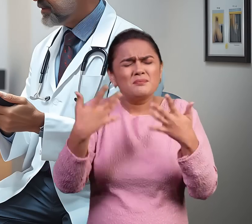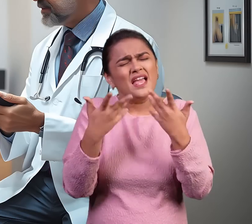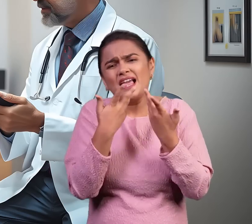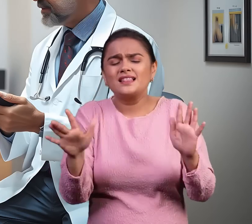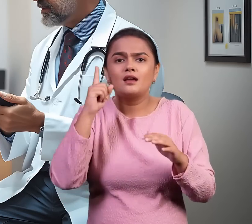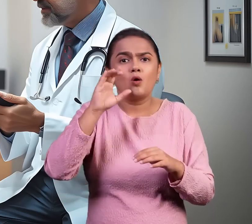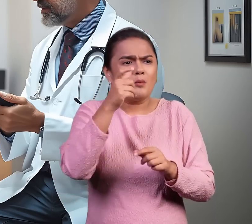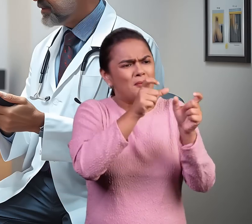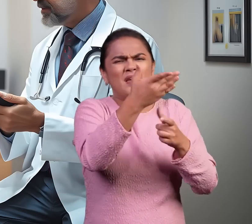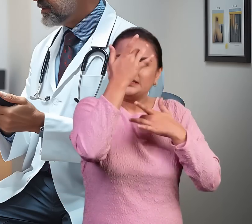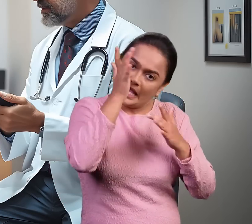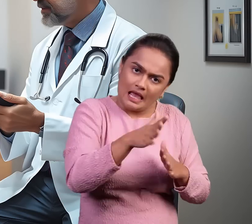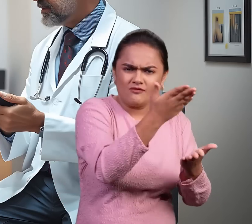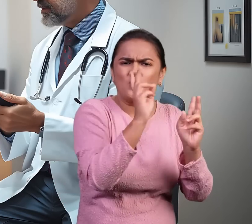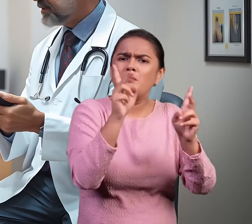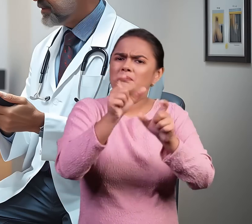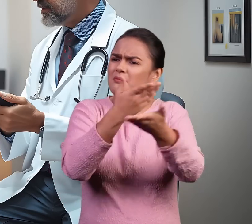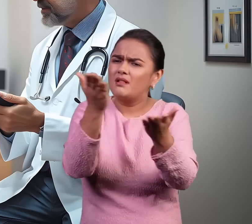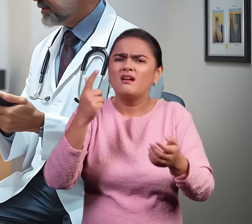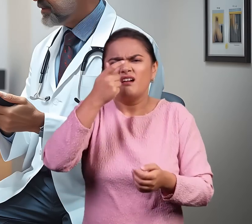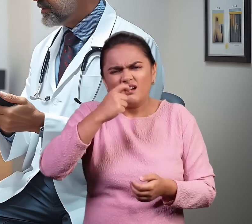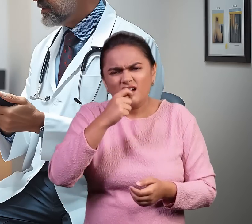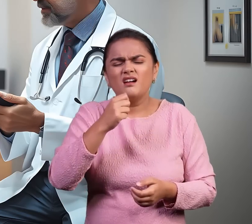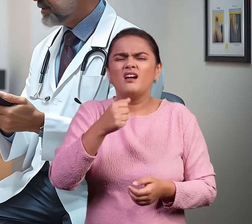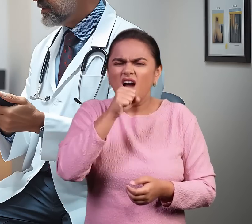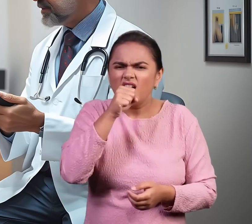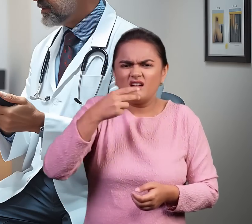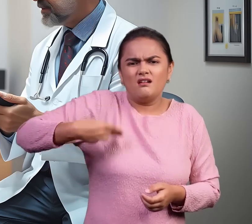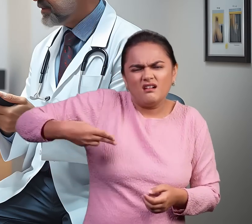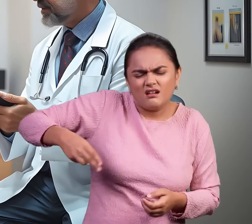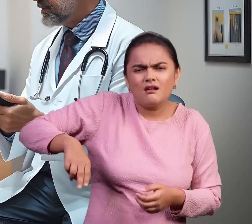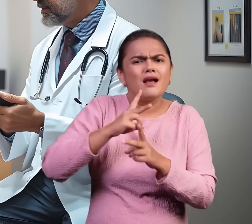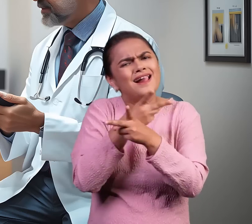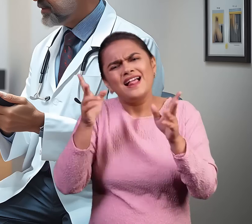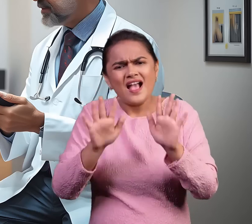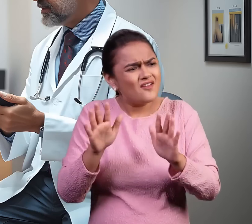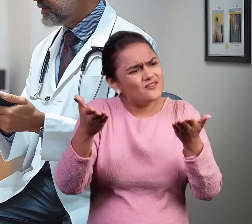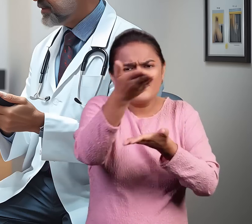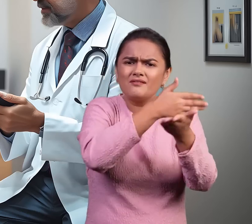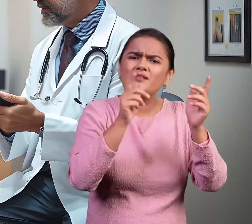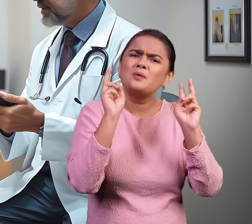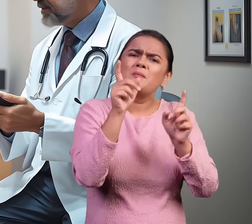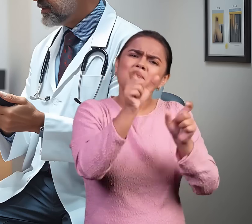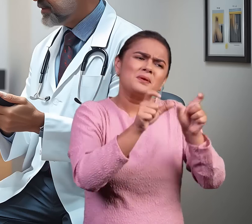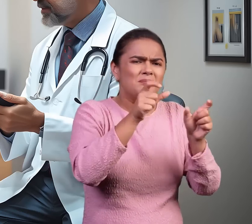even a healthy person can get sick and show symptoms like cold, cough and loose motions,